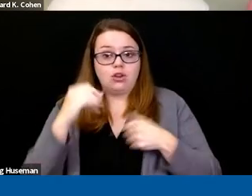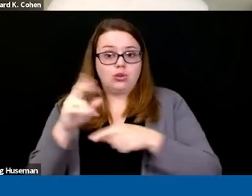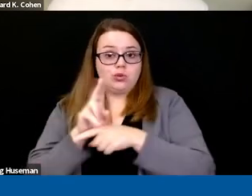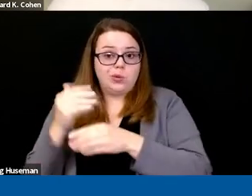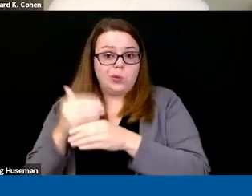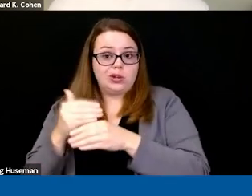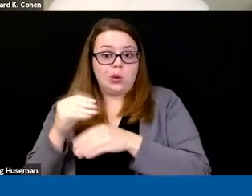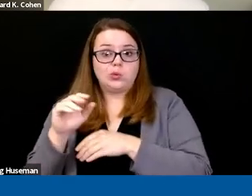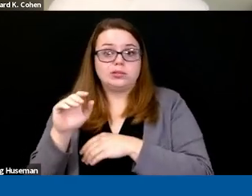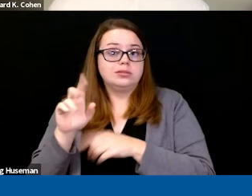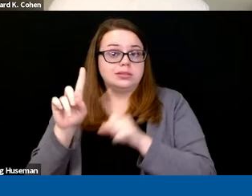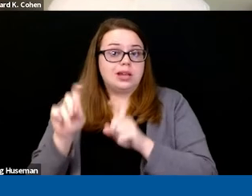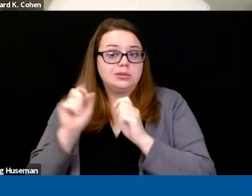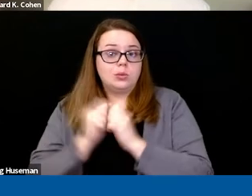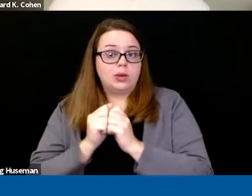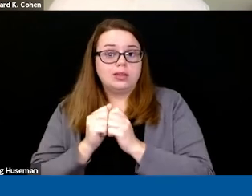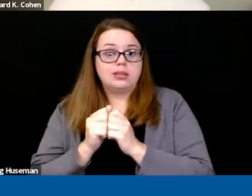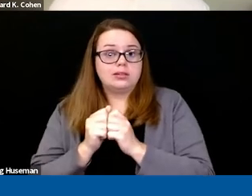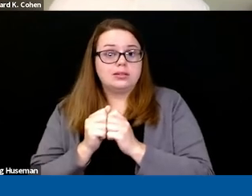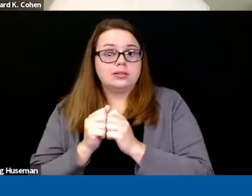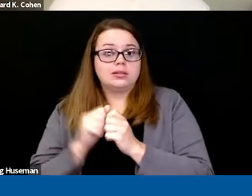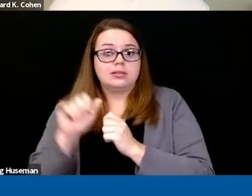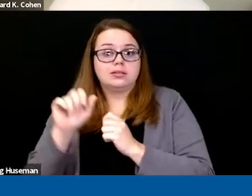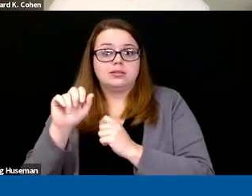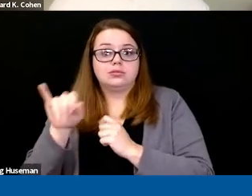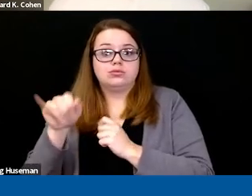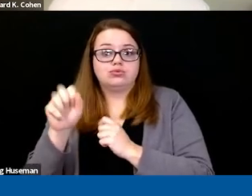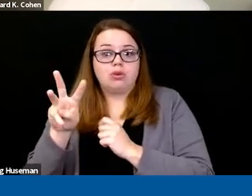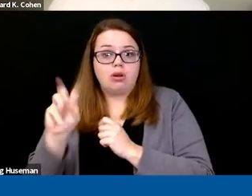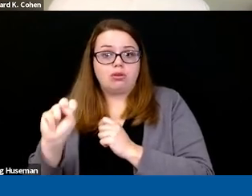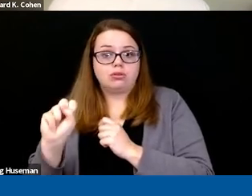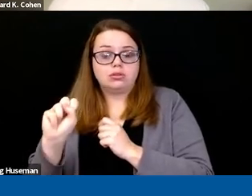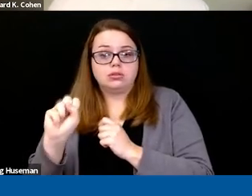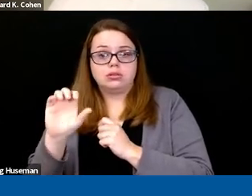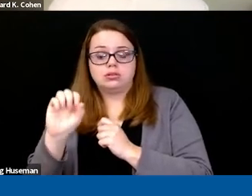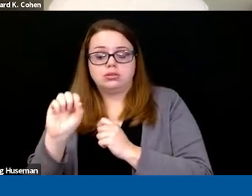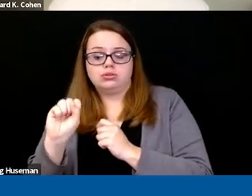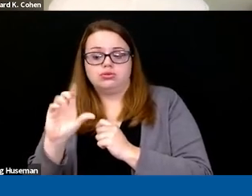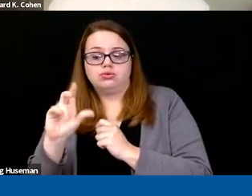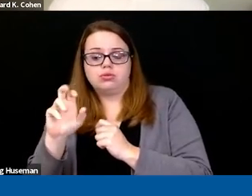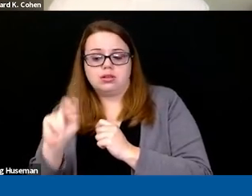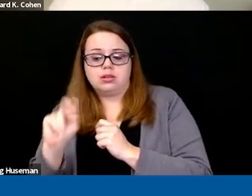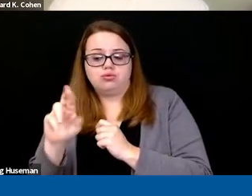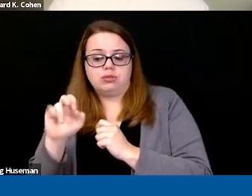test with the JAWS screen reader. And specifically, try to stick with the browsers